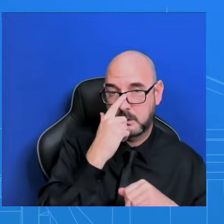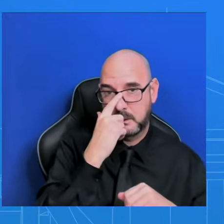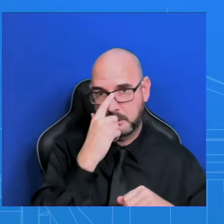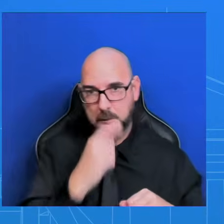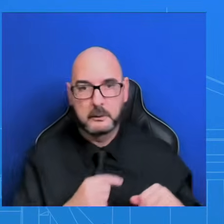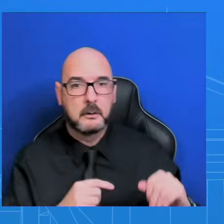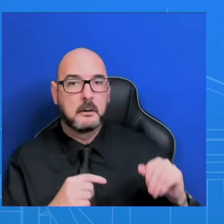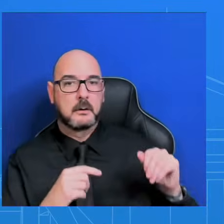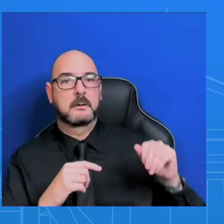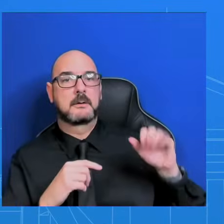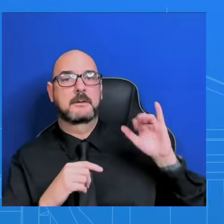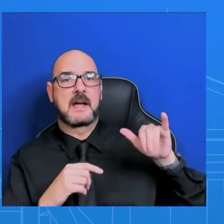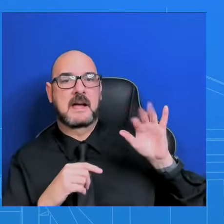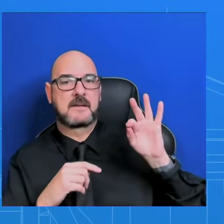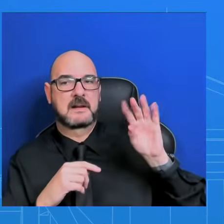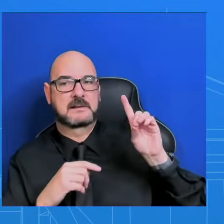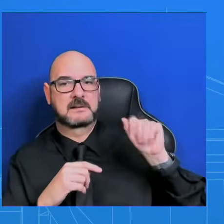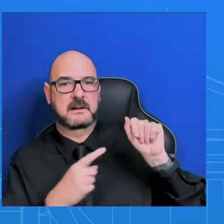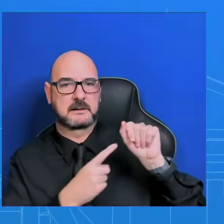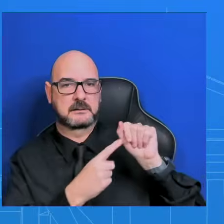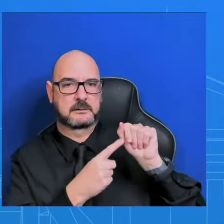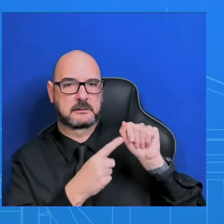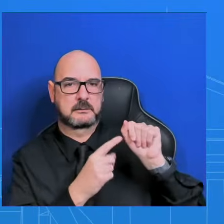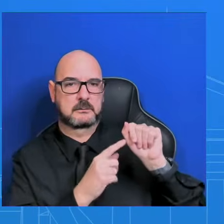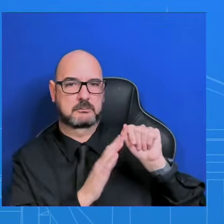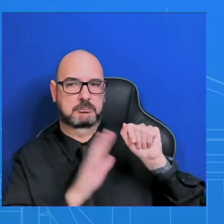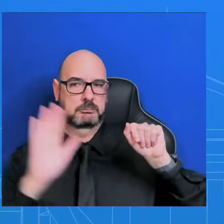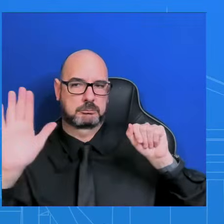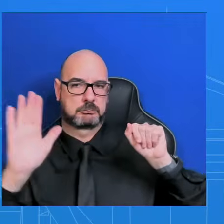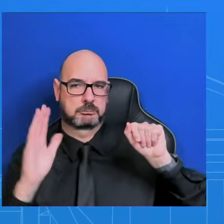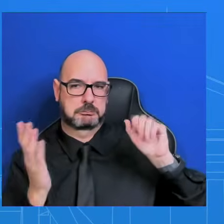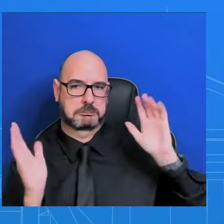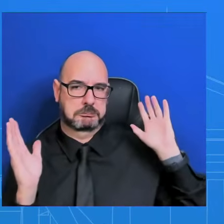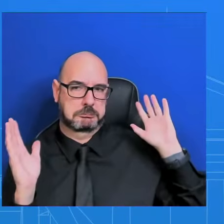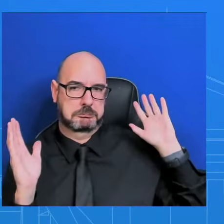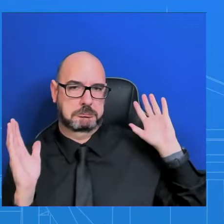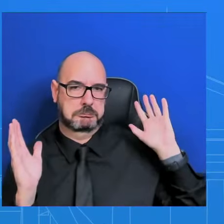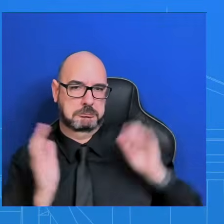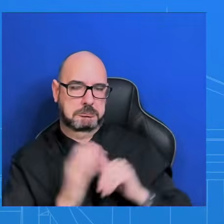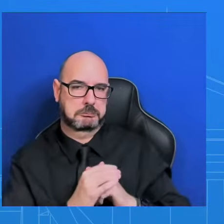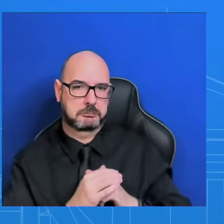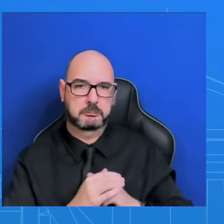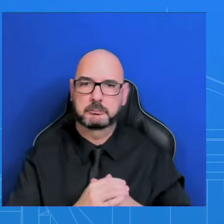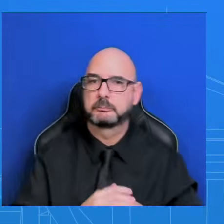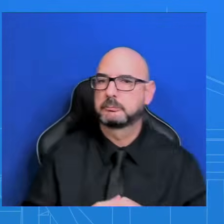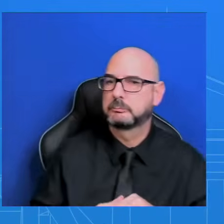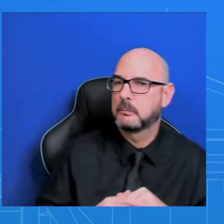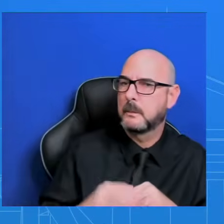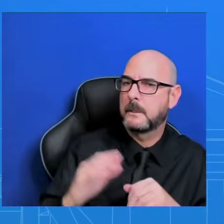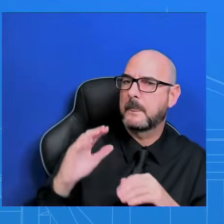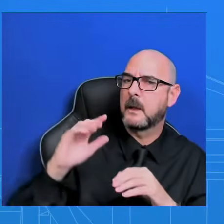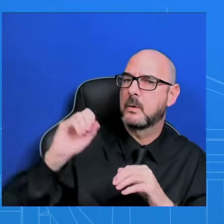I just don't -- I want to be really mindful -- The Press: I wasn't asking about the rule. I was just asking whether that is something the President believes. Ms. Jean-Pierre: No, I -- I hear you.